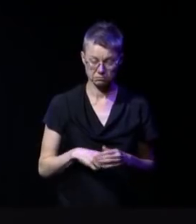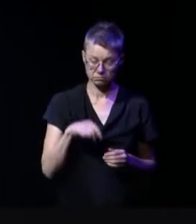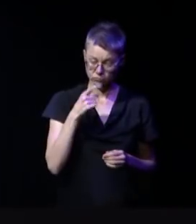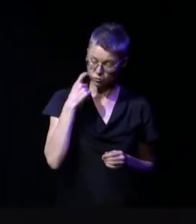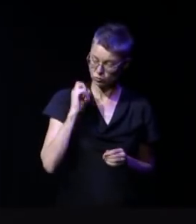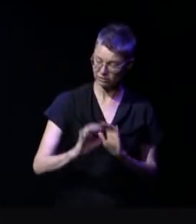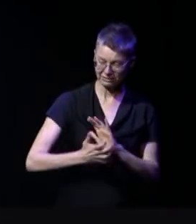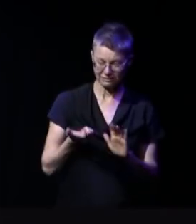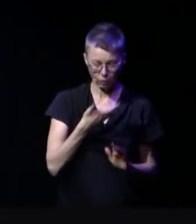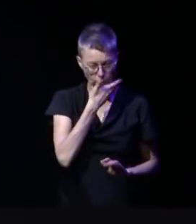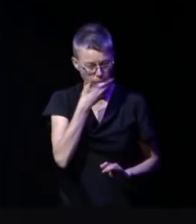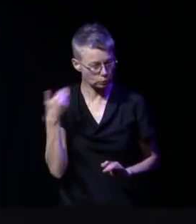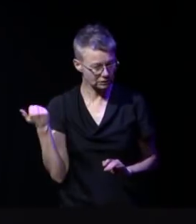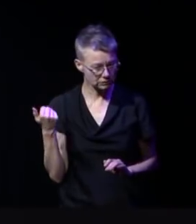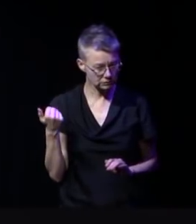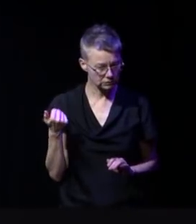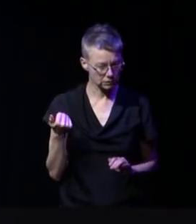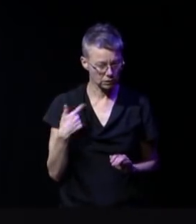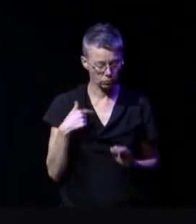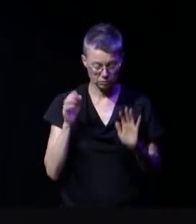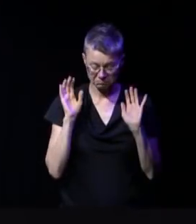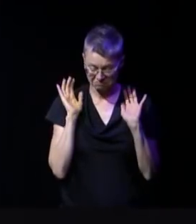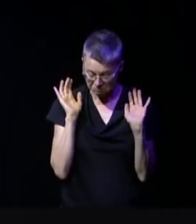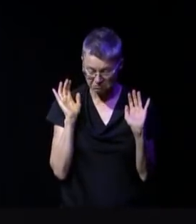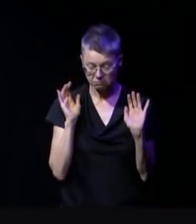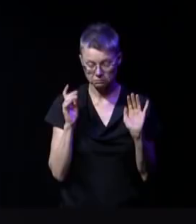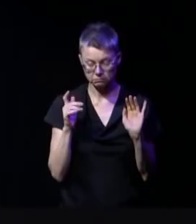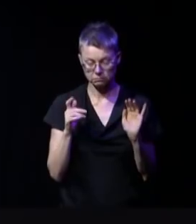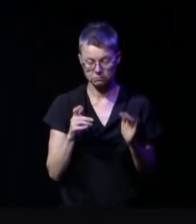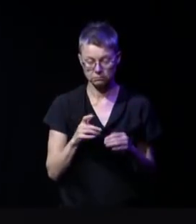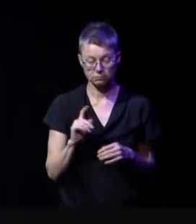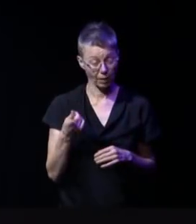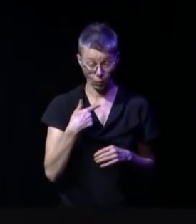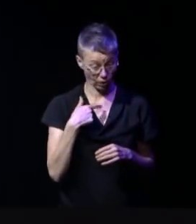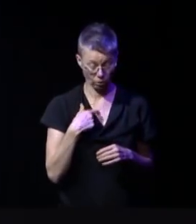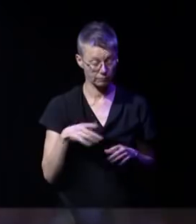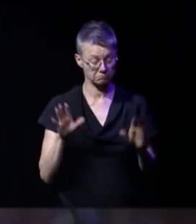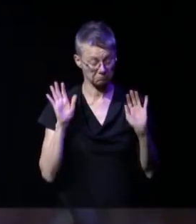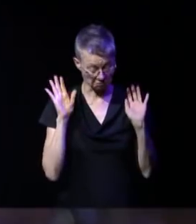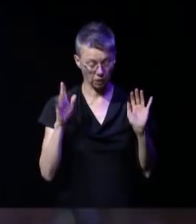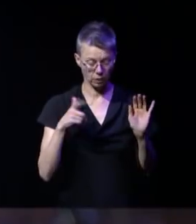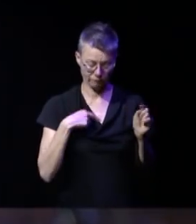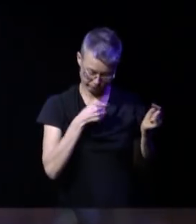from us blade by blade, being by being, but we have not, right?